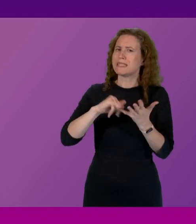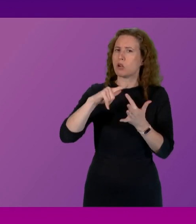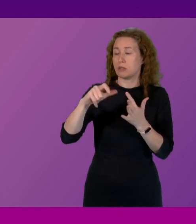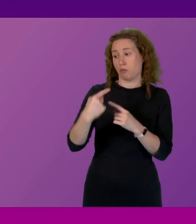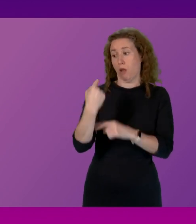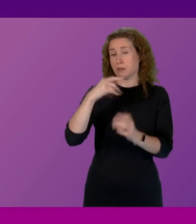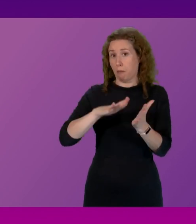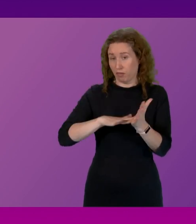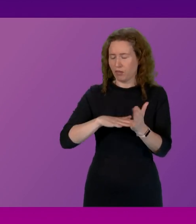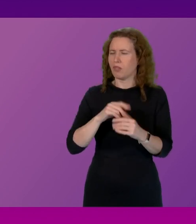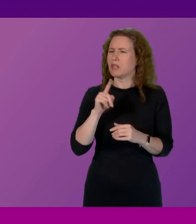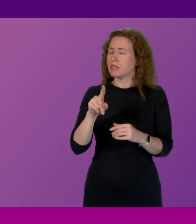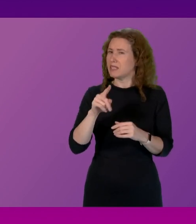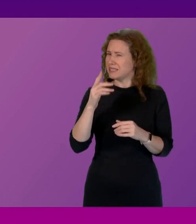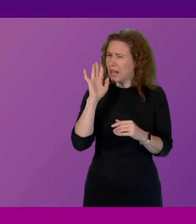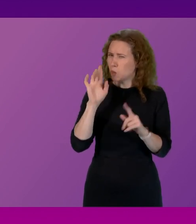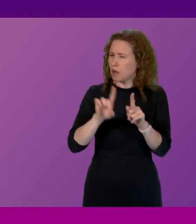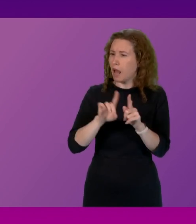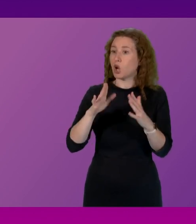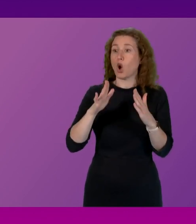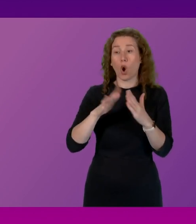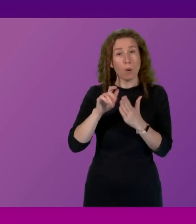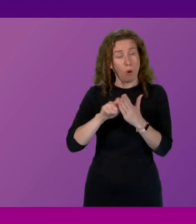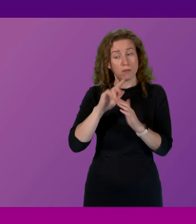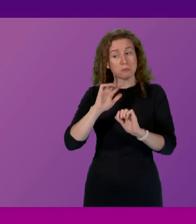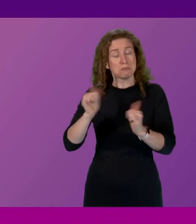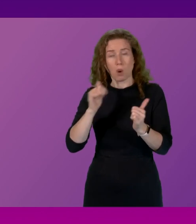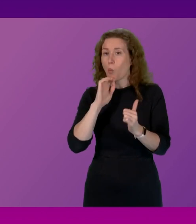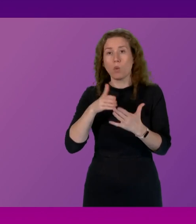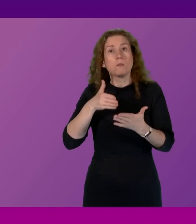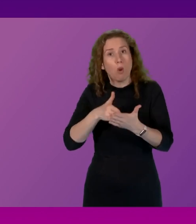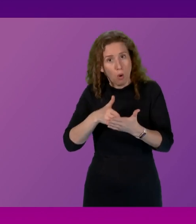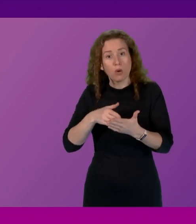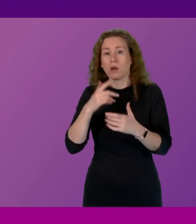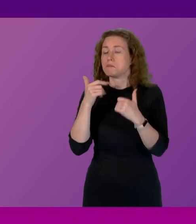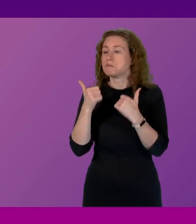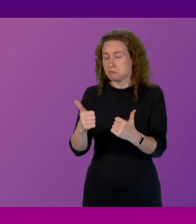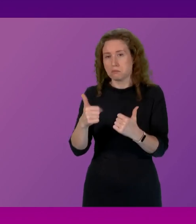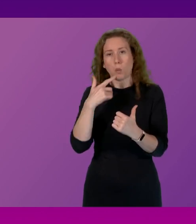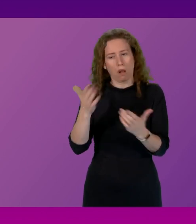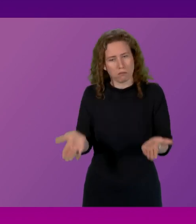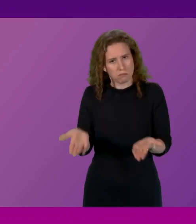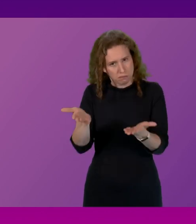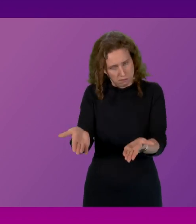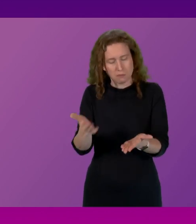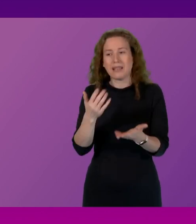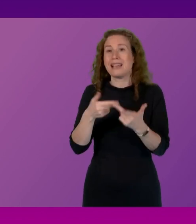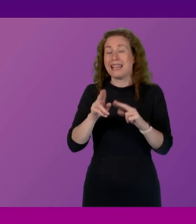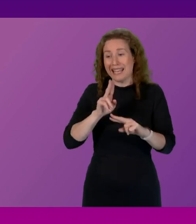The response suggests that the Home Office will not stand in the way of the Lord Advocate’s authority on the matter, provided that it is exercised lawfully.